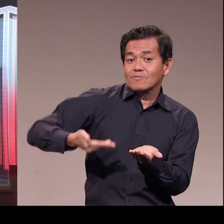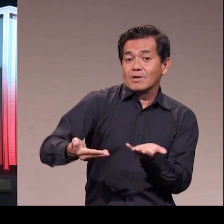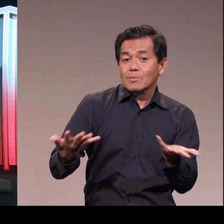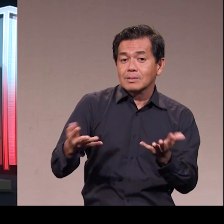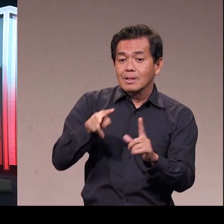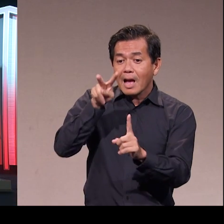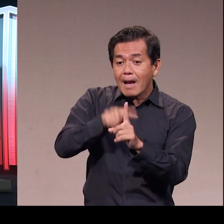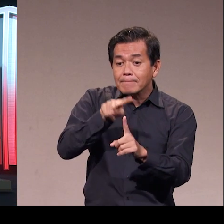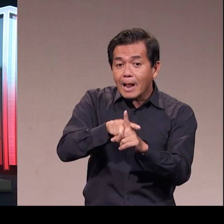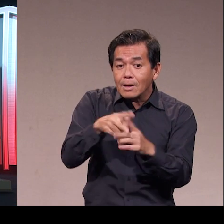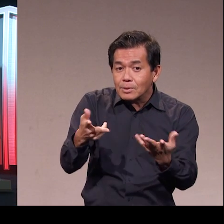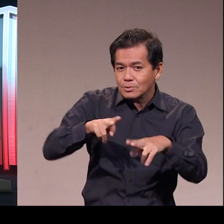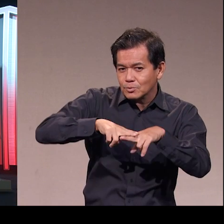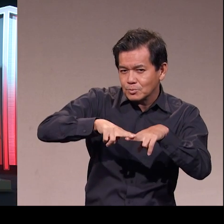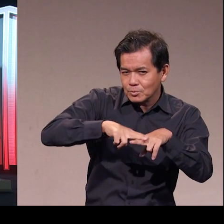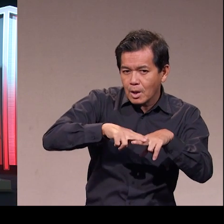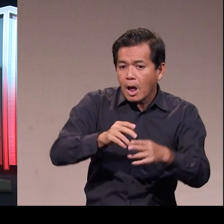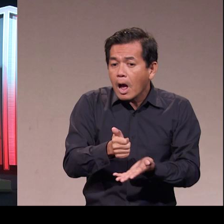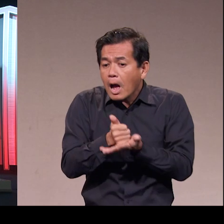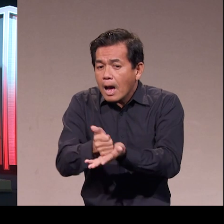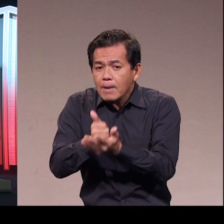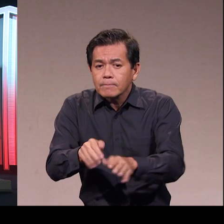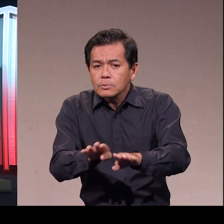You can see that our students are much more fortunate today.